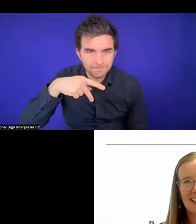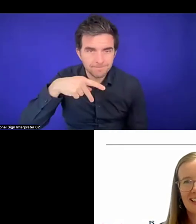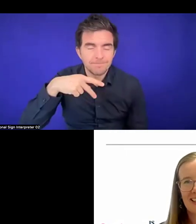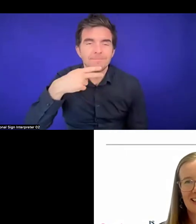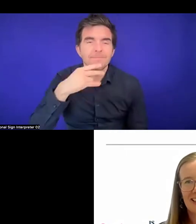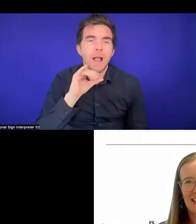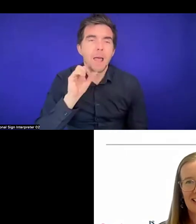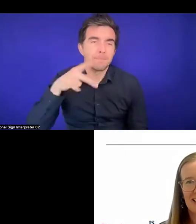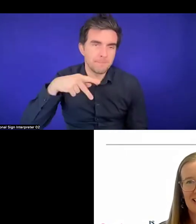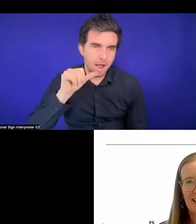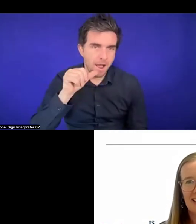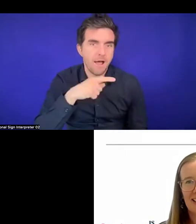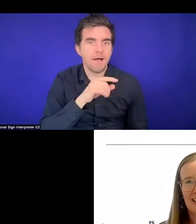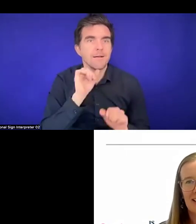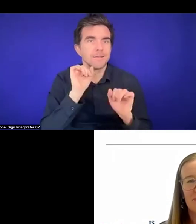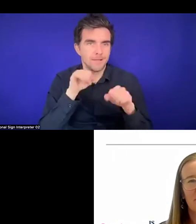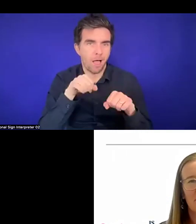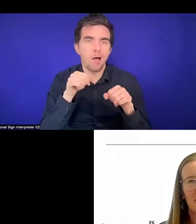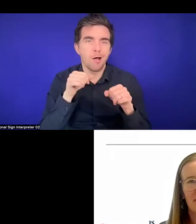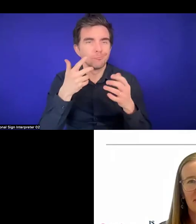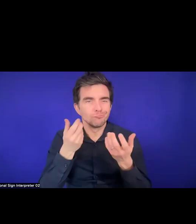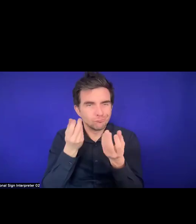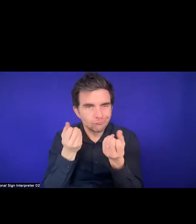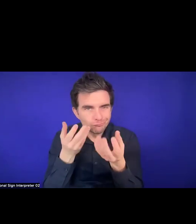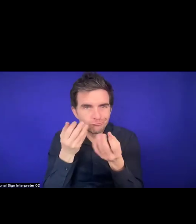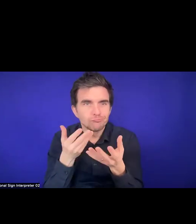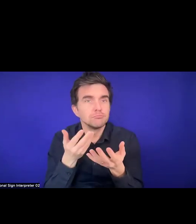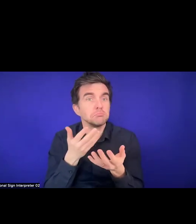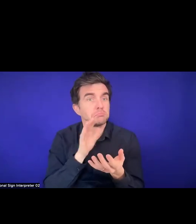strategies to potential applicants based on her own experience in call one.